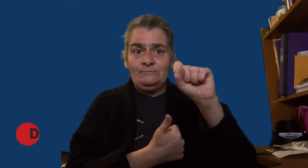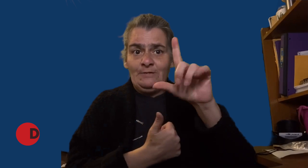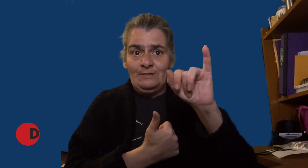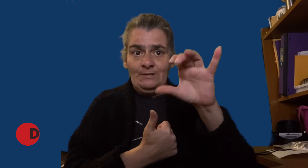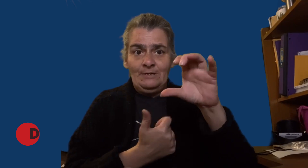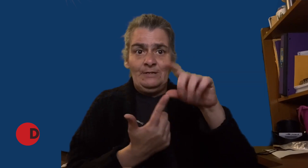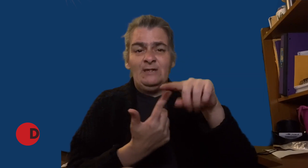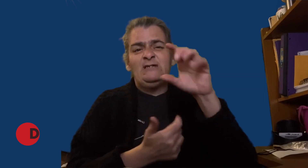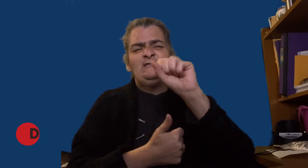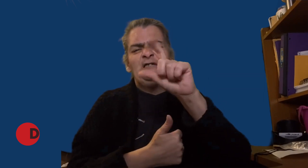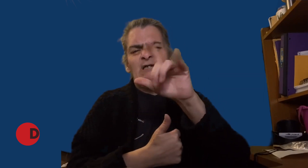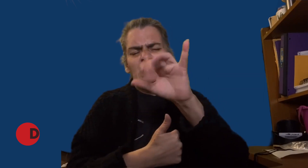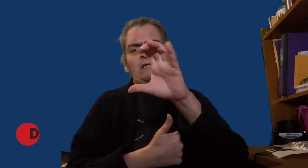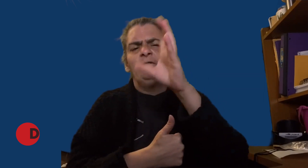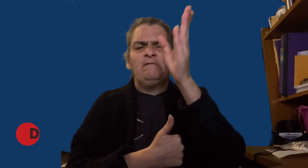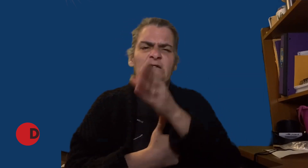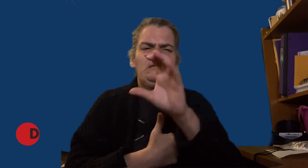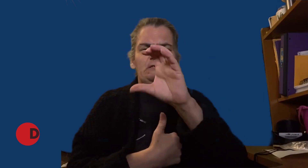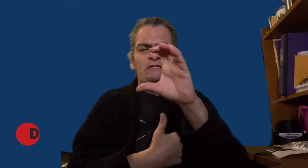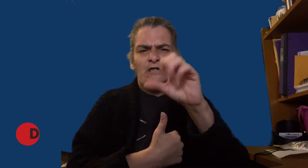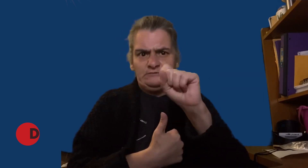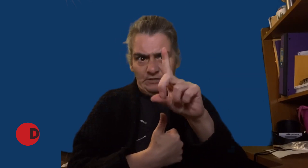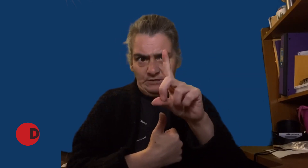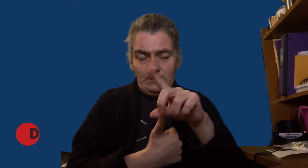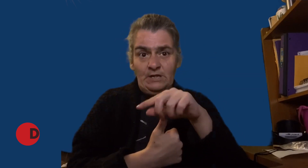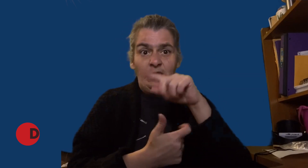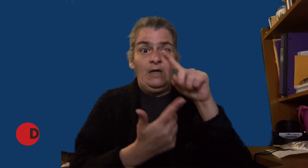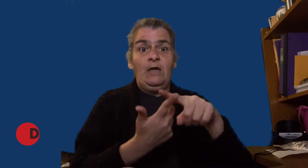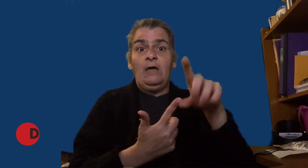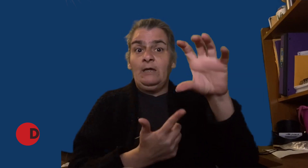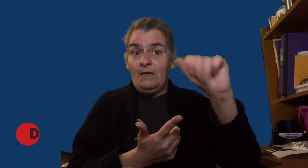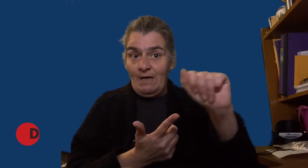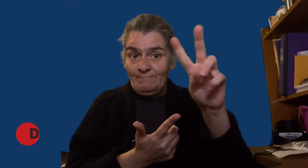provinces have their provincial Accessible Acts.